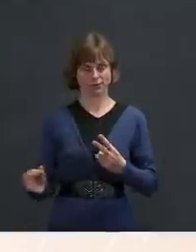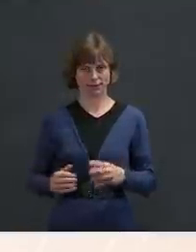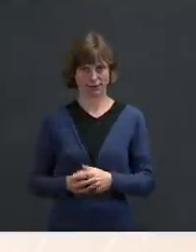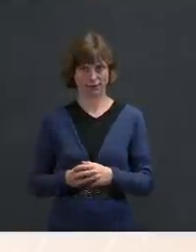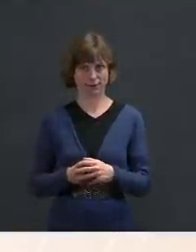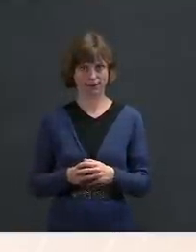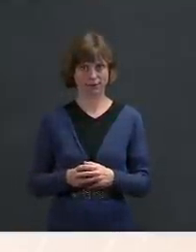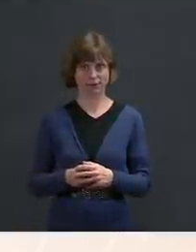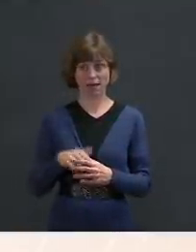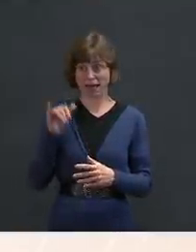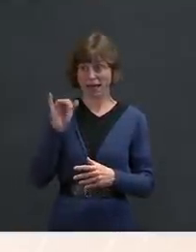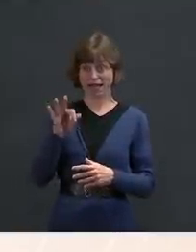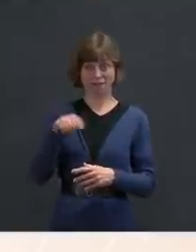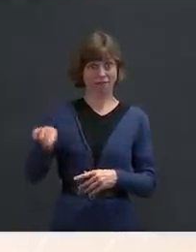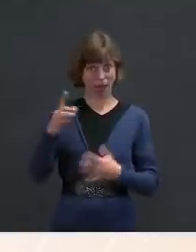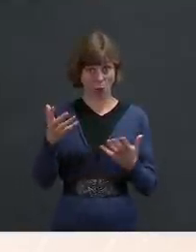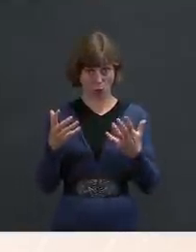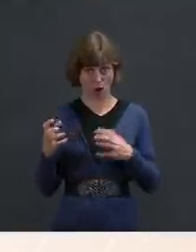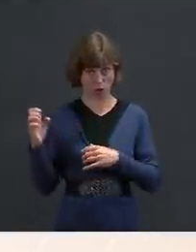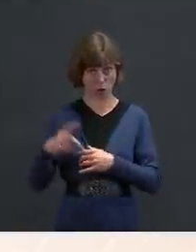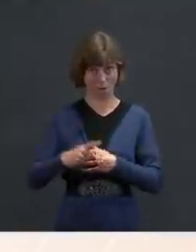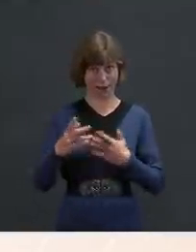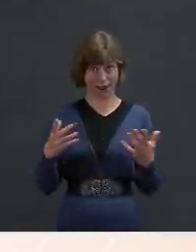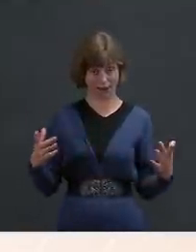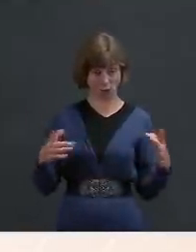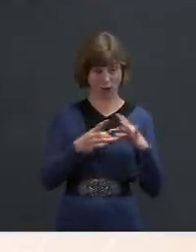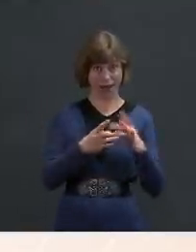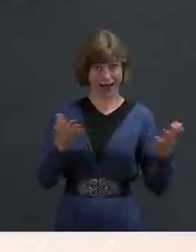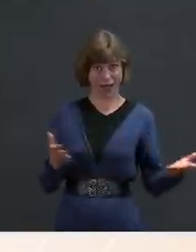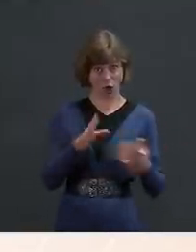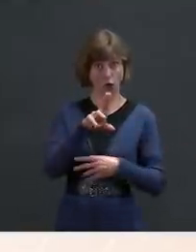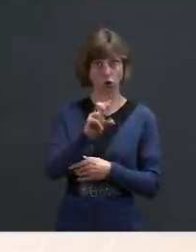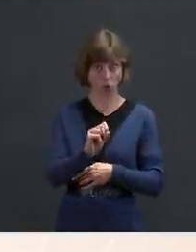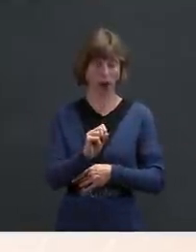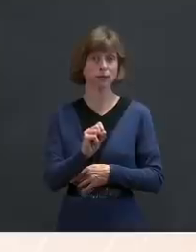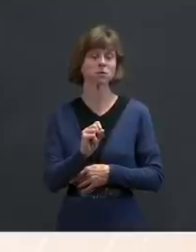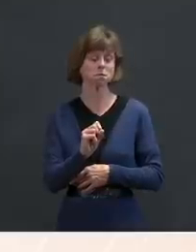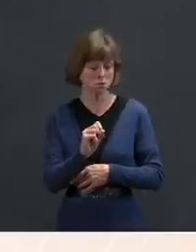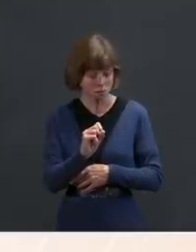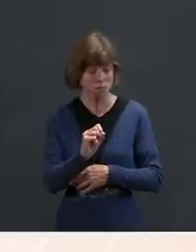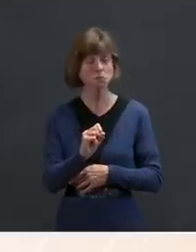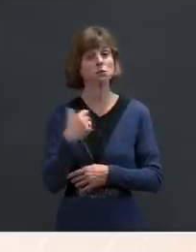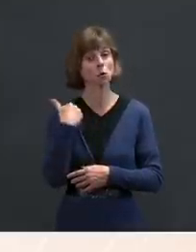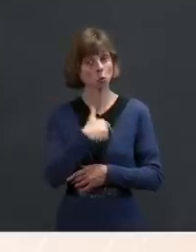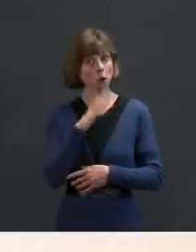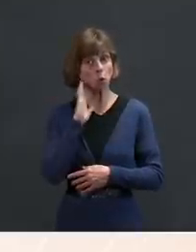they seek to reunite here in the United States, we will explore lawful pathways for them